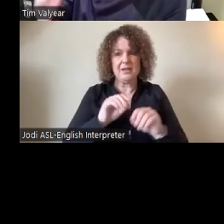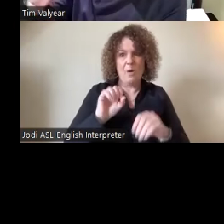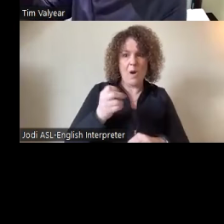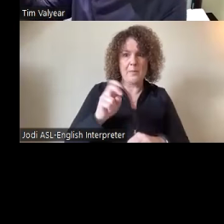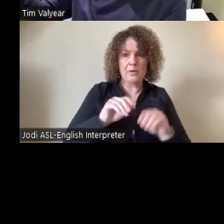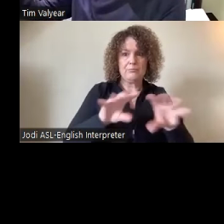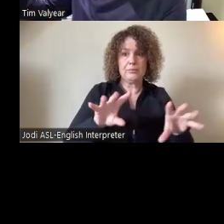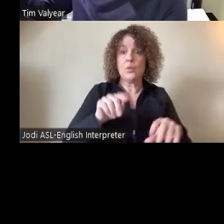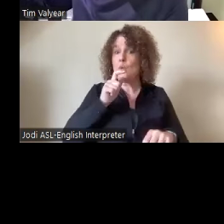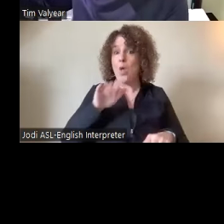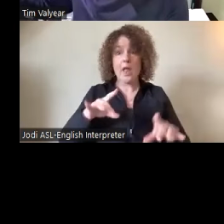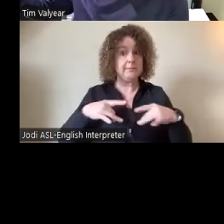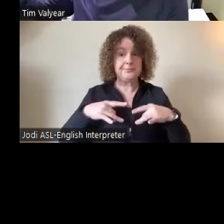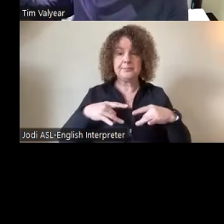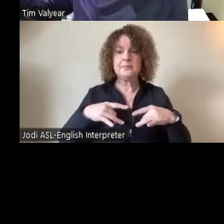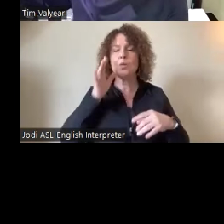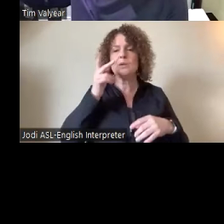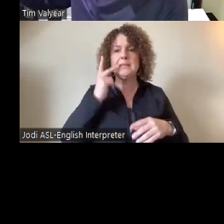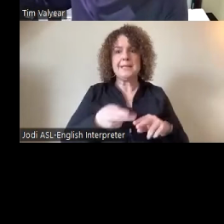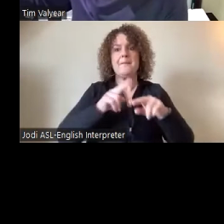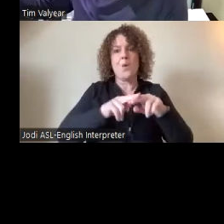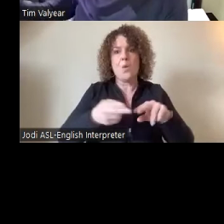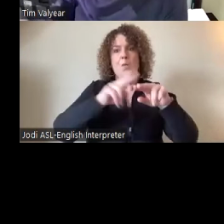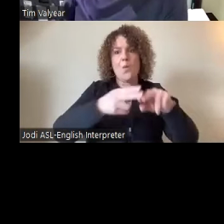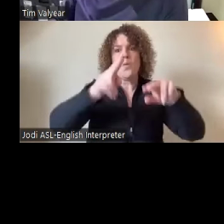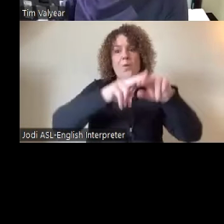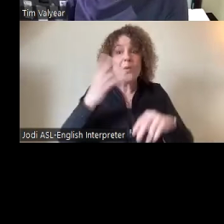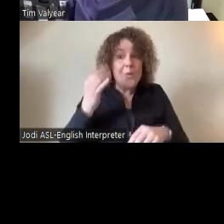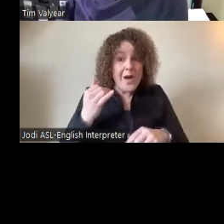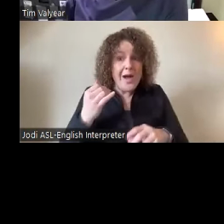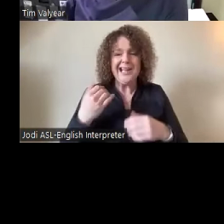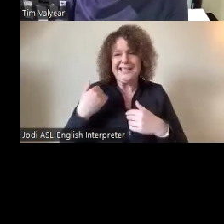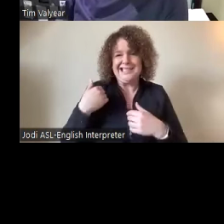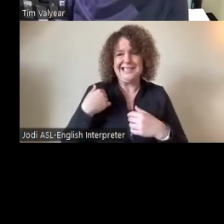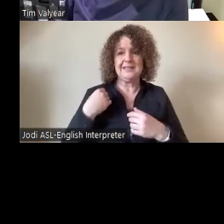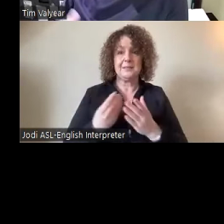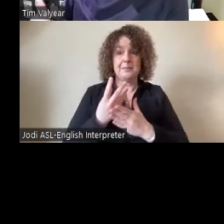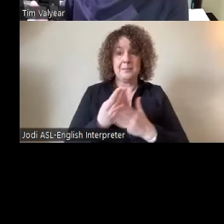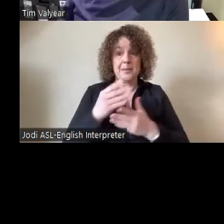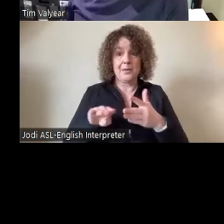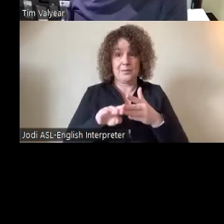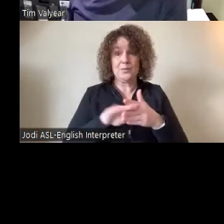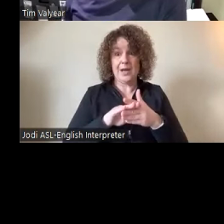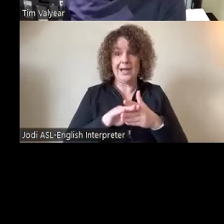slide. It does spread more easily that COVID and delta. And because of that factor, we're probably going